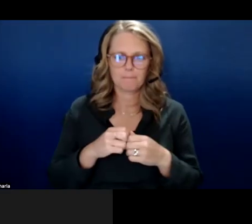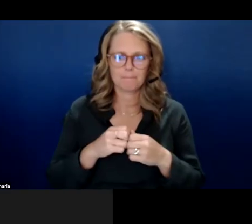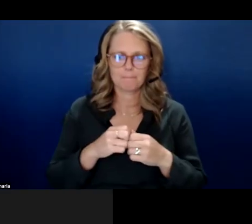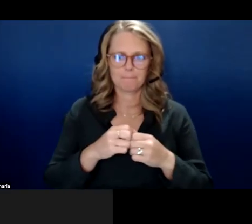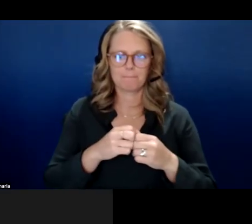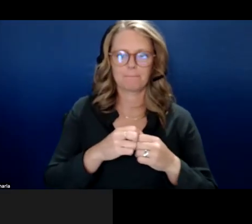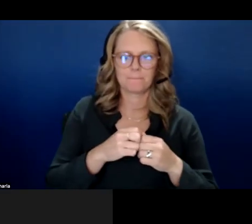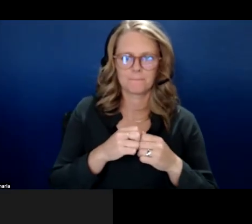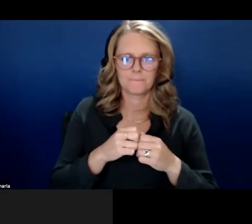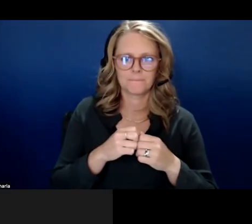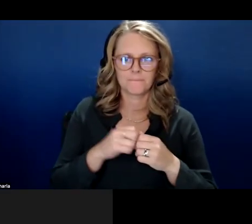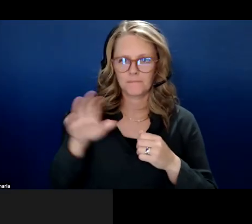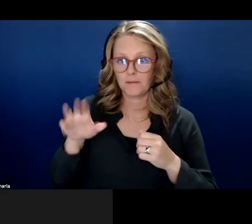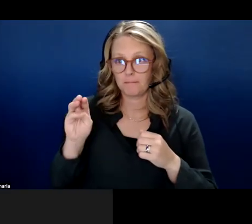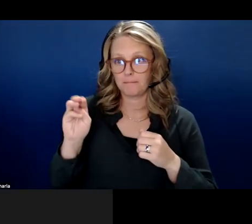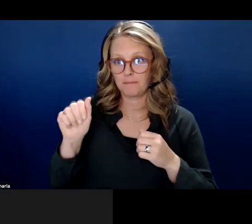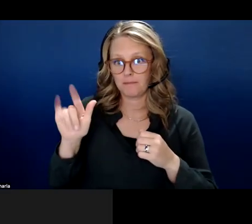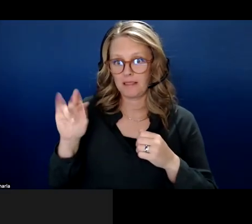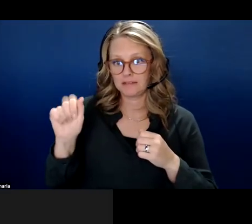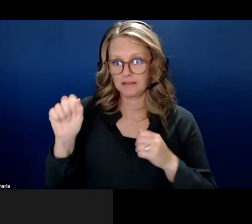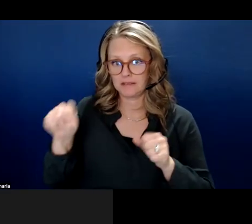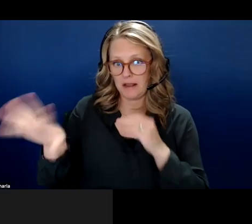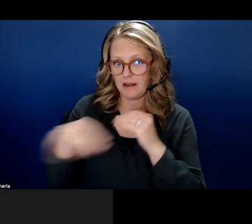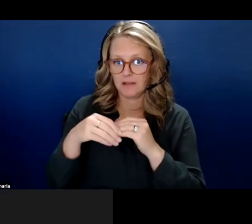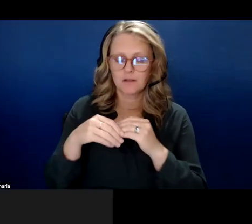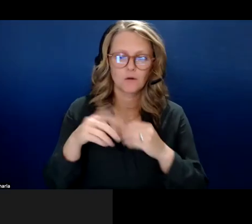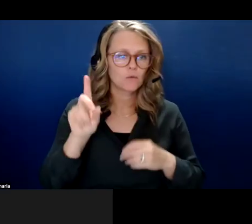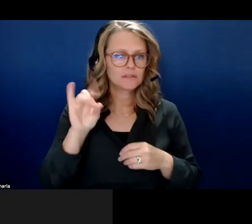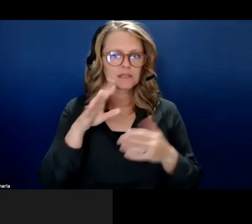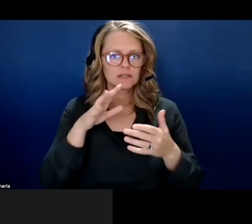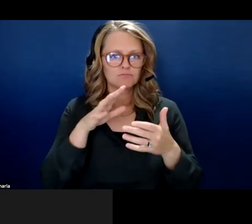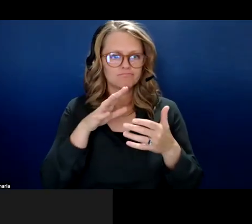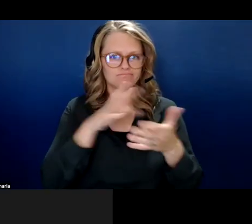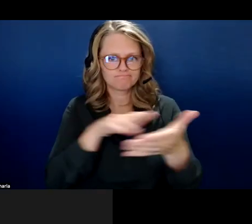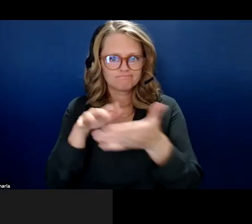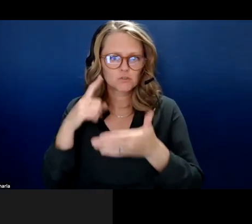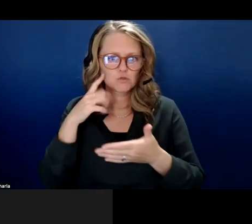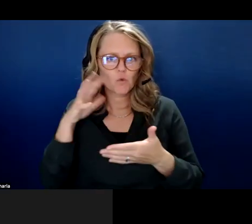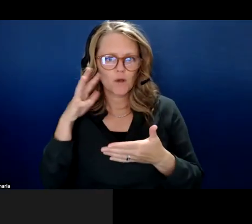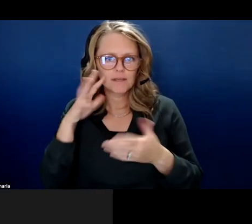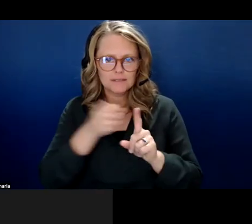and Melinda feel free to jump in here. We considered the impacts